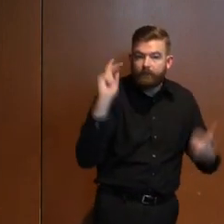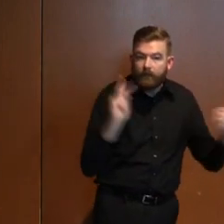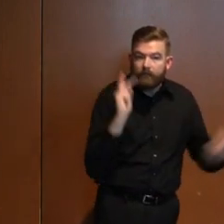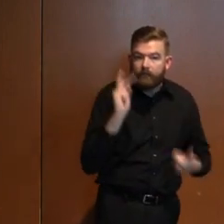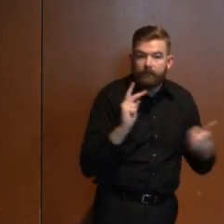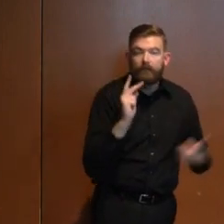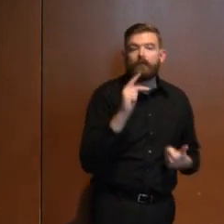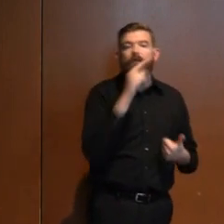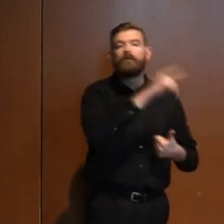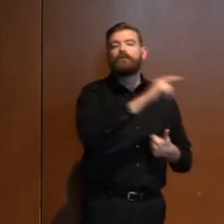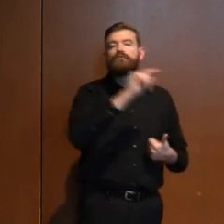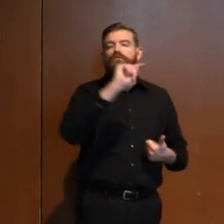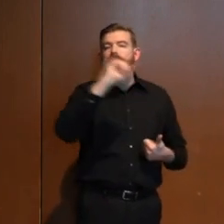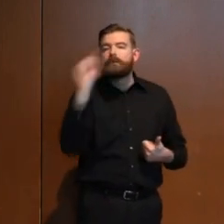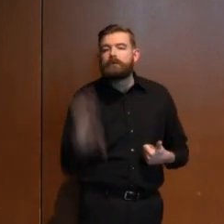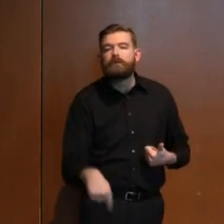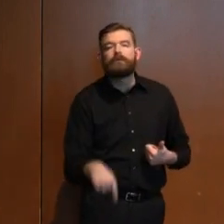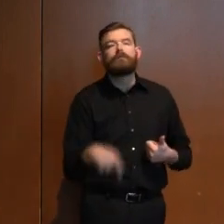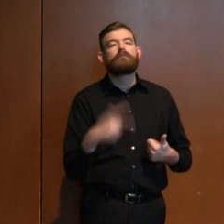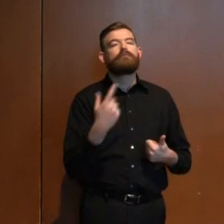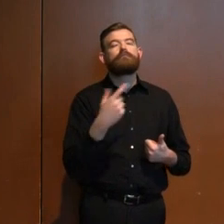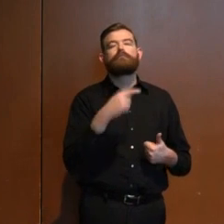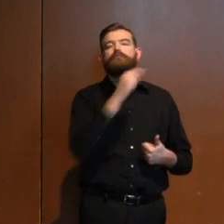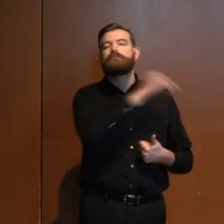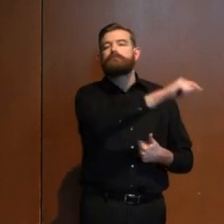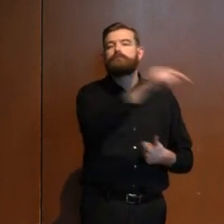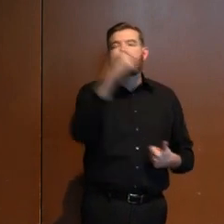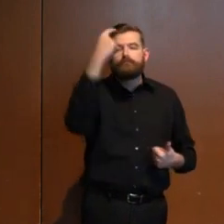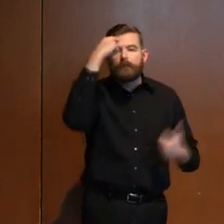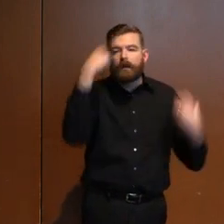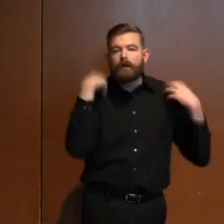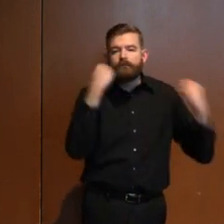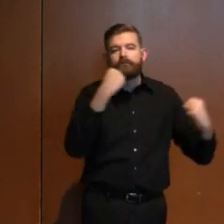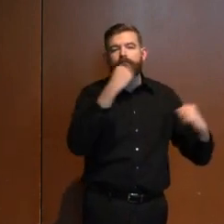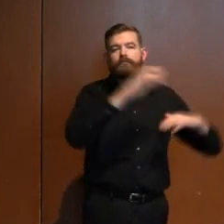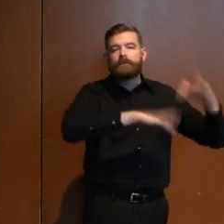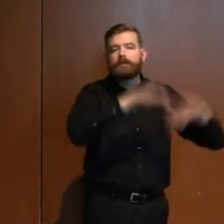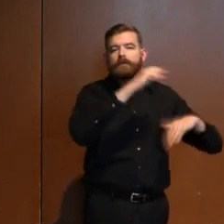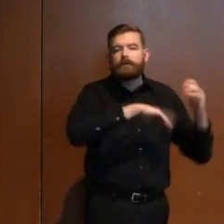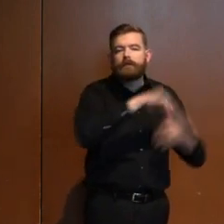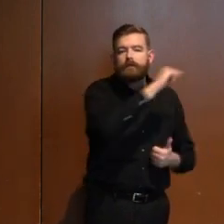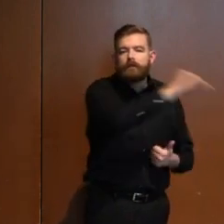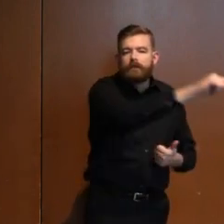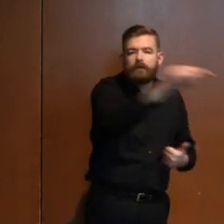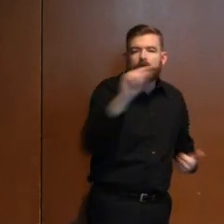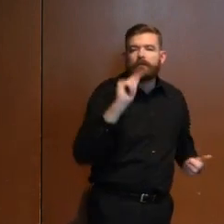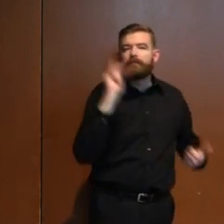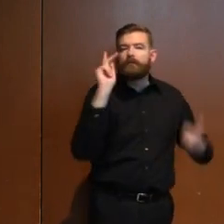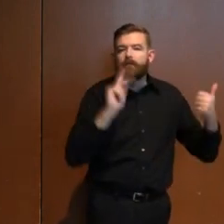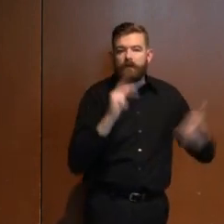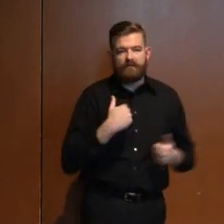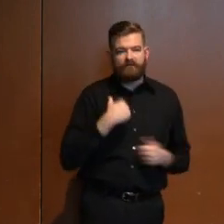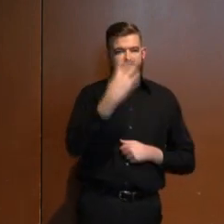POPULATIONS AMONGST THEM ARE THE MENTAL HEALTH POPULATION HOUSED AT OUR PSYCHIATRIC FACILITIES.